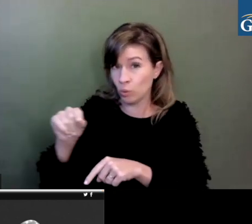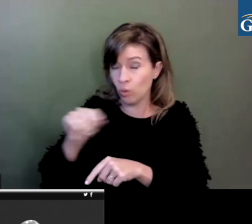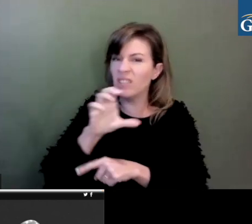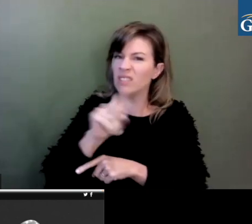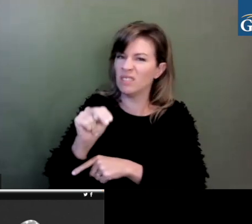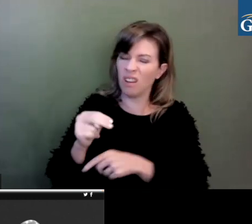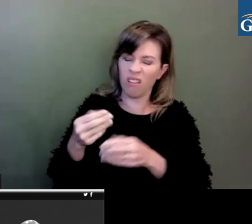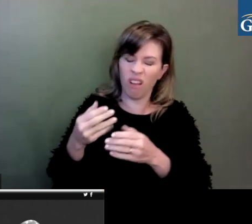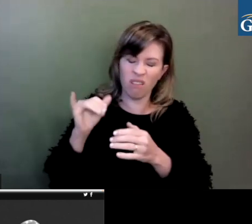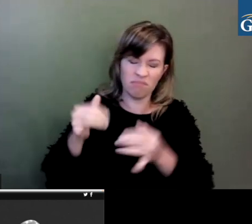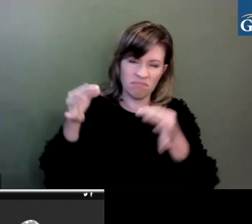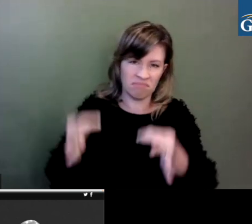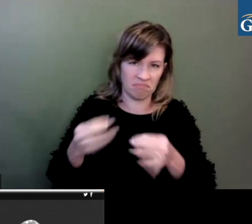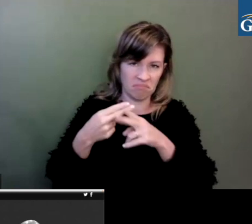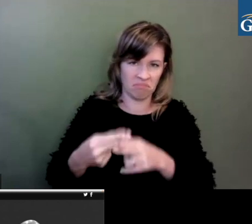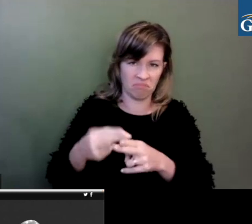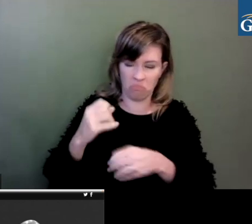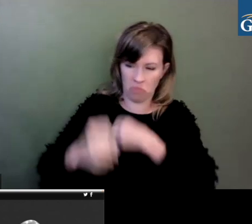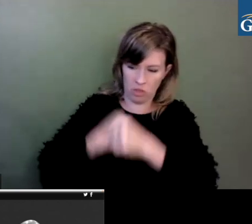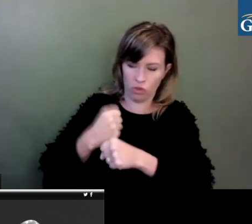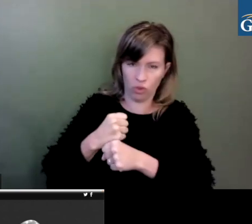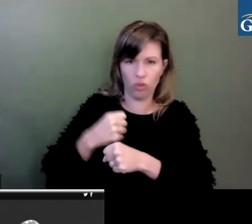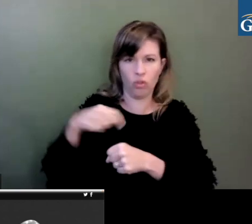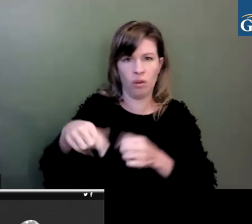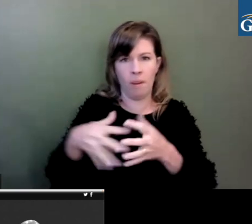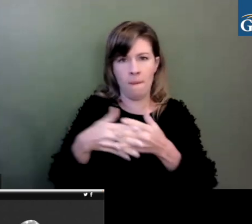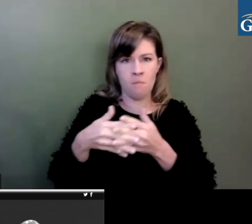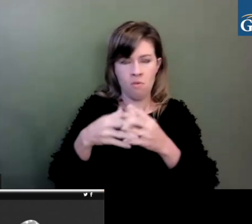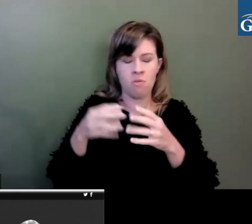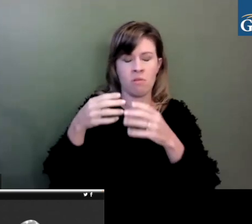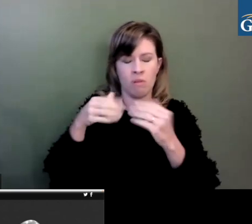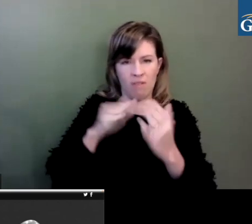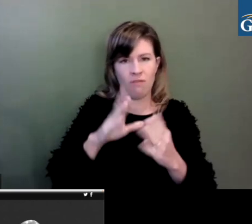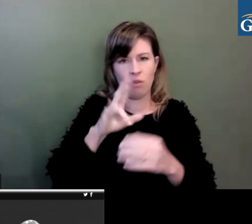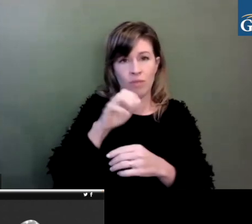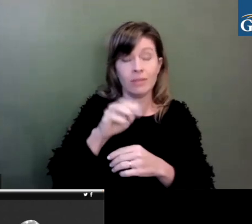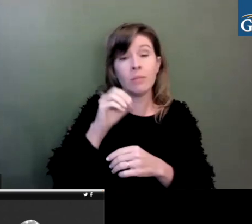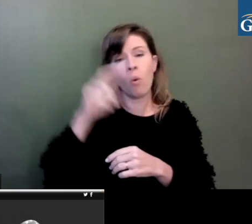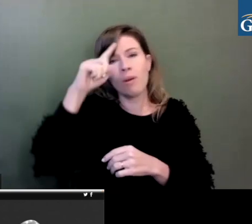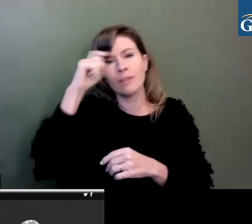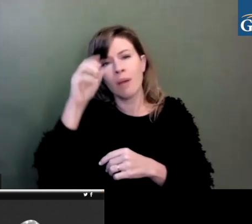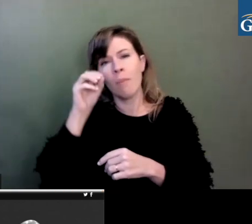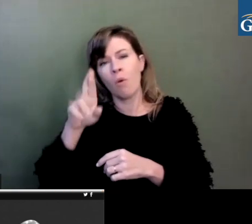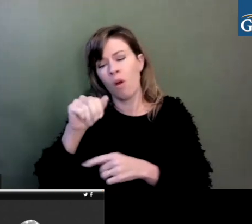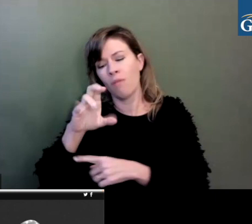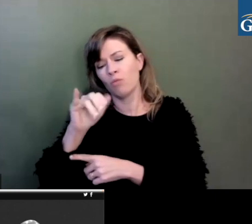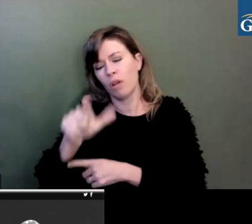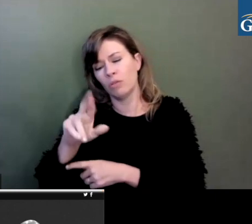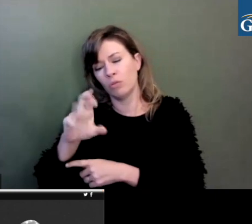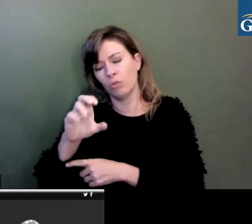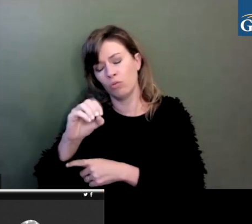racism, or the summer of racial reckoning, as captured